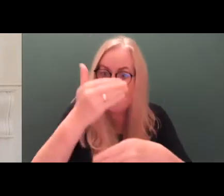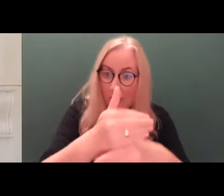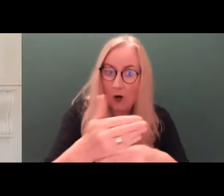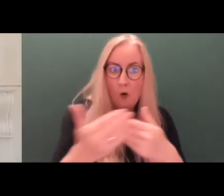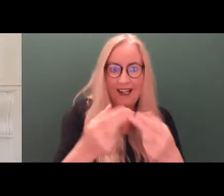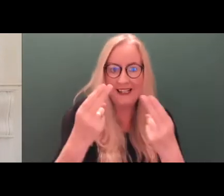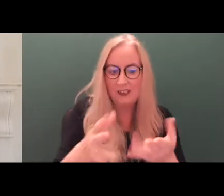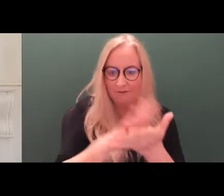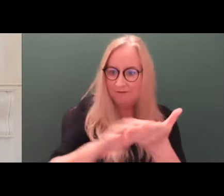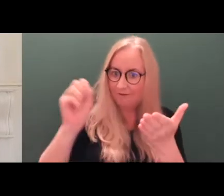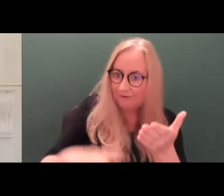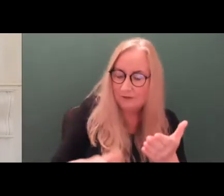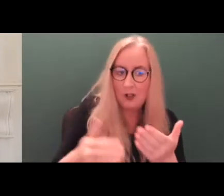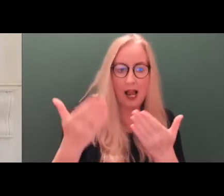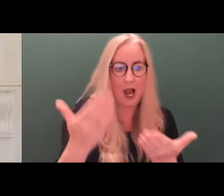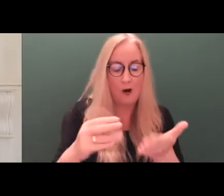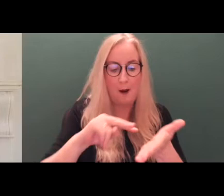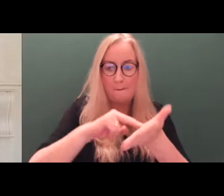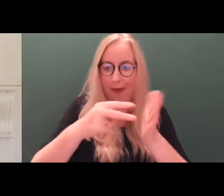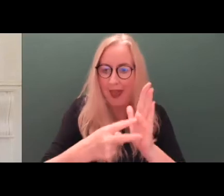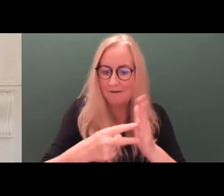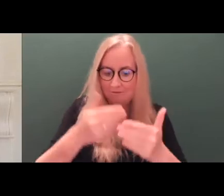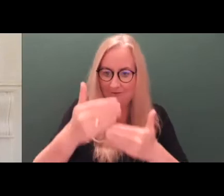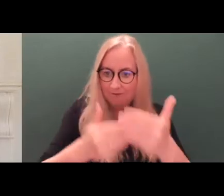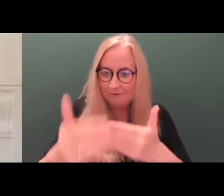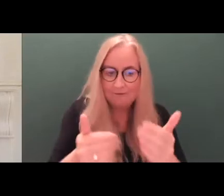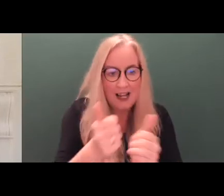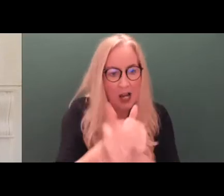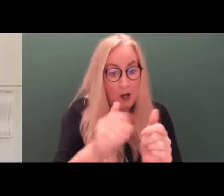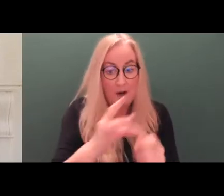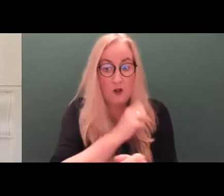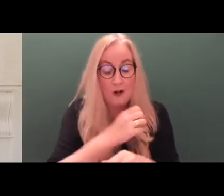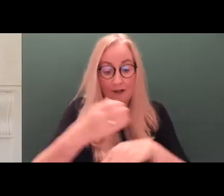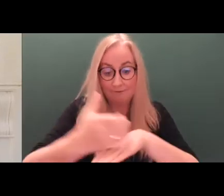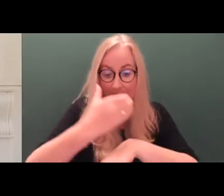and the need for planned action to demonstrate continued progress and impact.